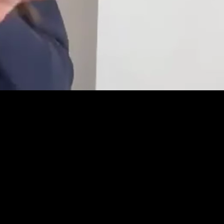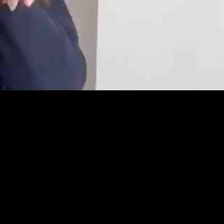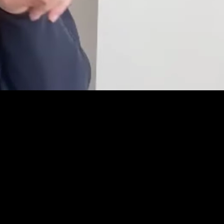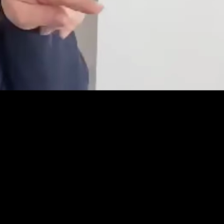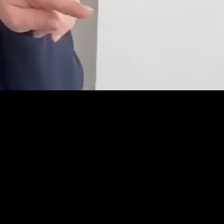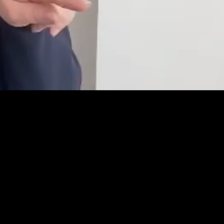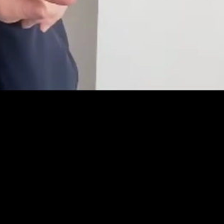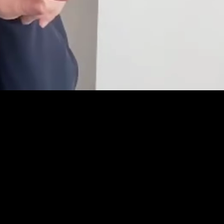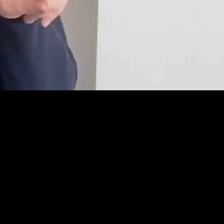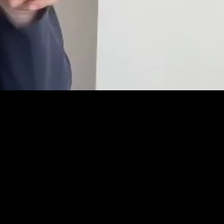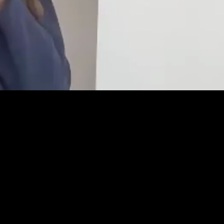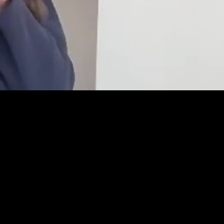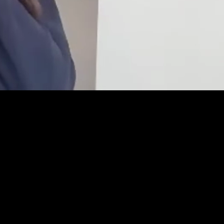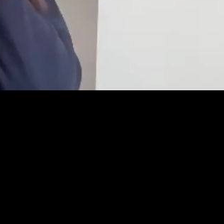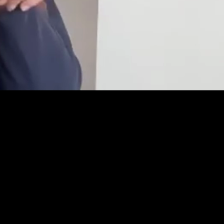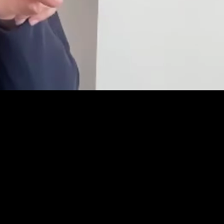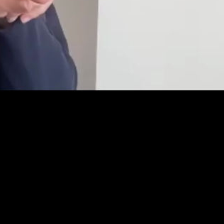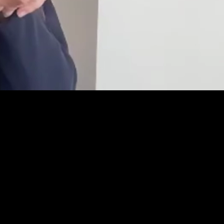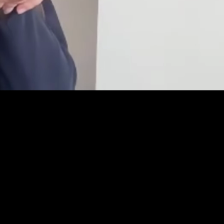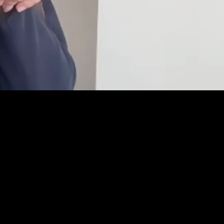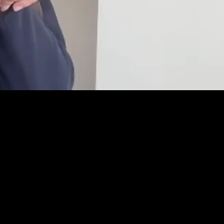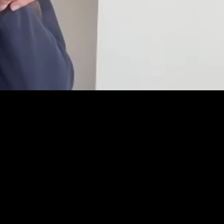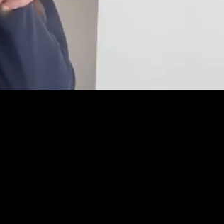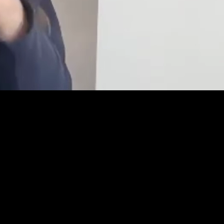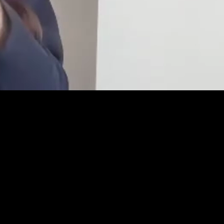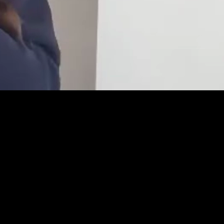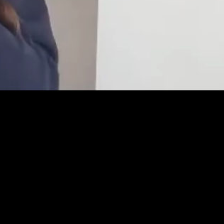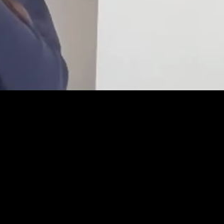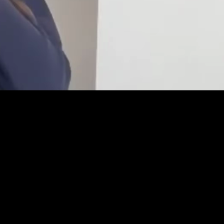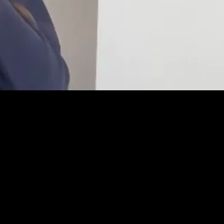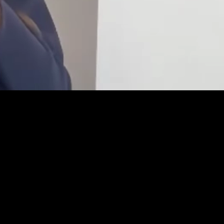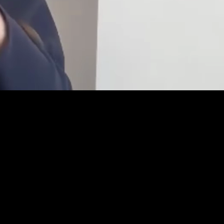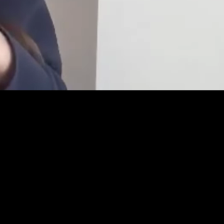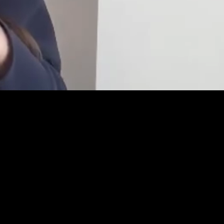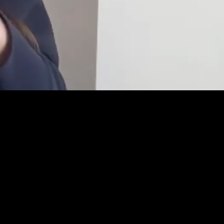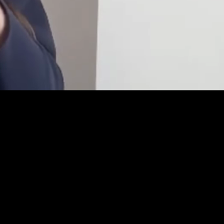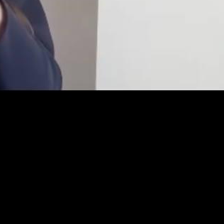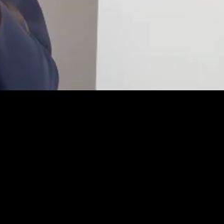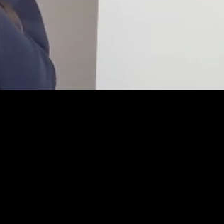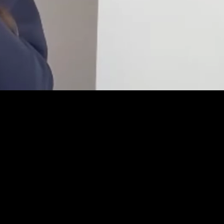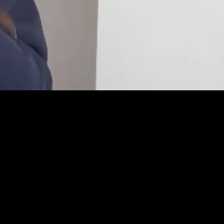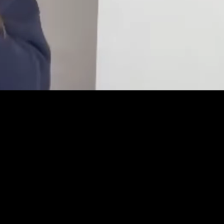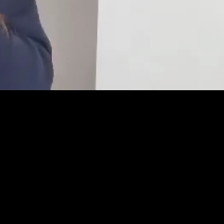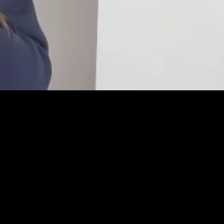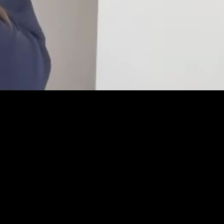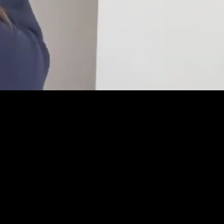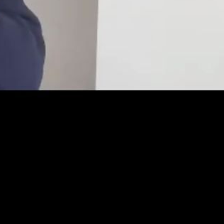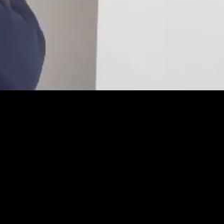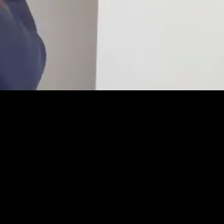They both score really highly in independent studies on web builders. They're a really good starting point. There are others.